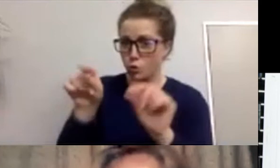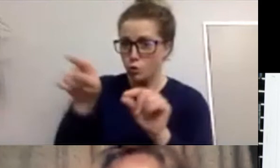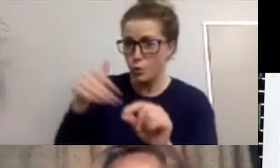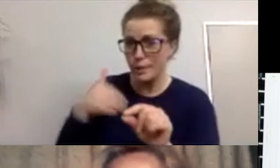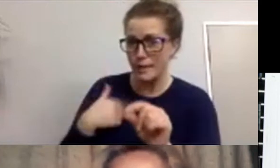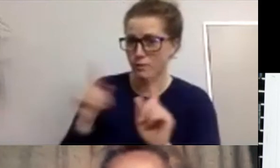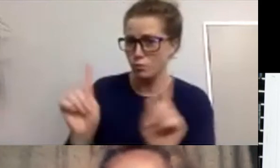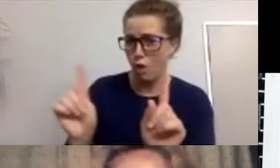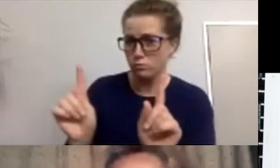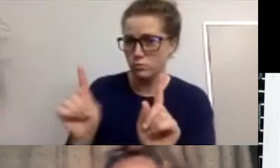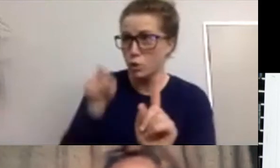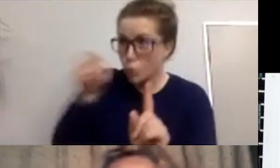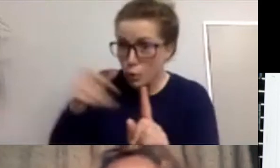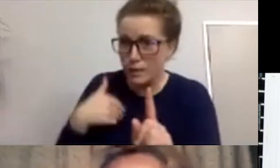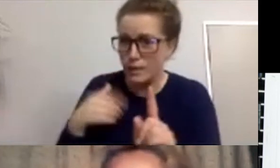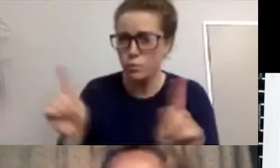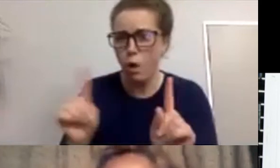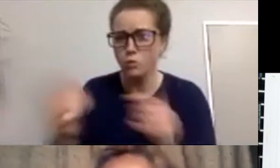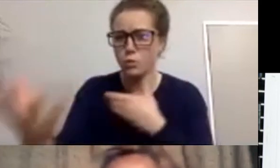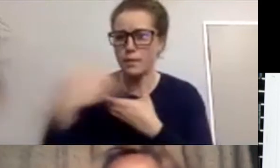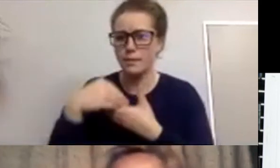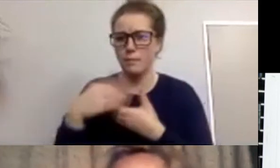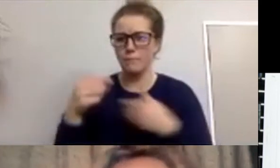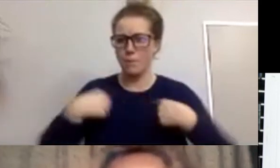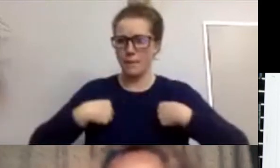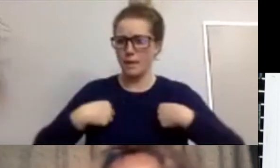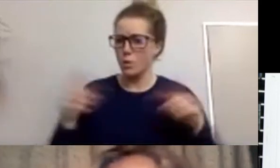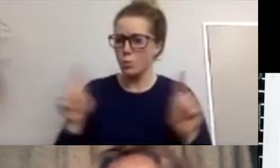What do they need to participate more? What do they need?